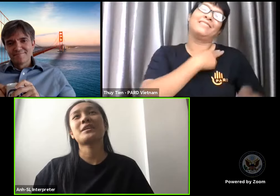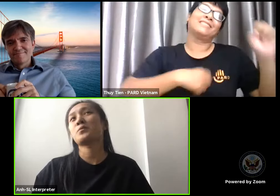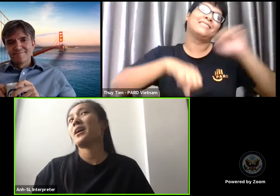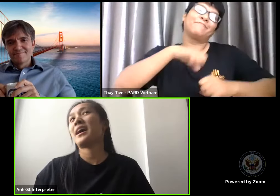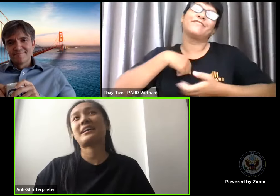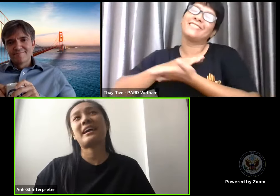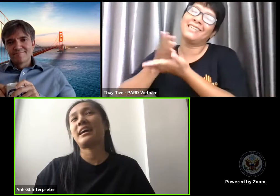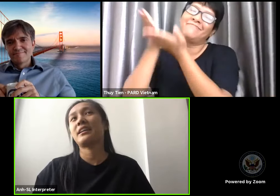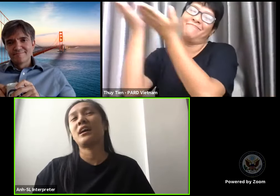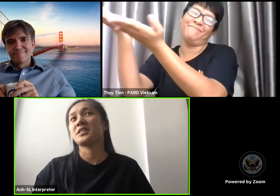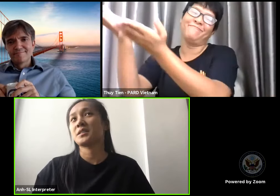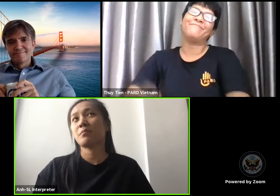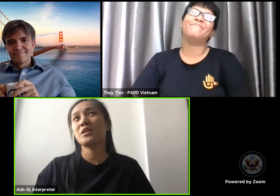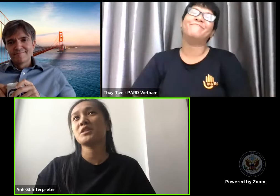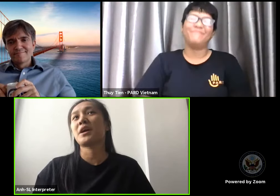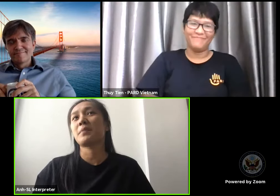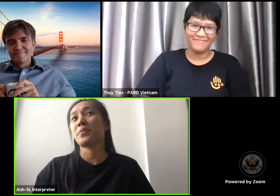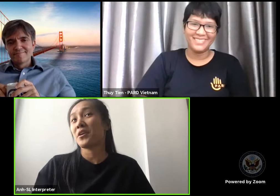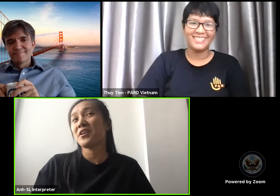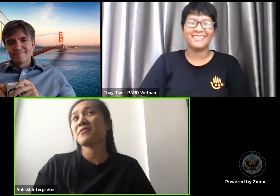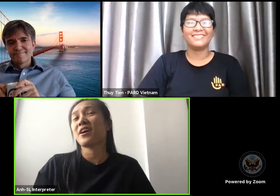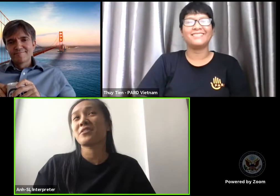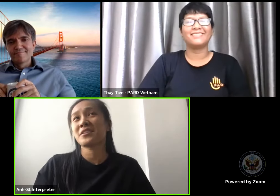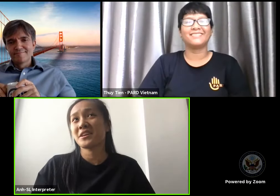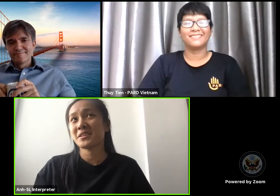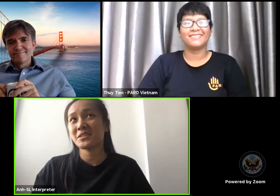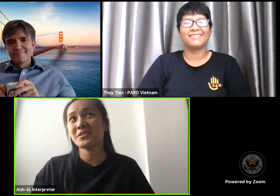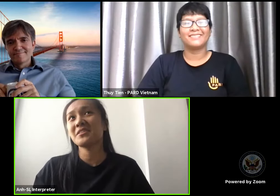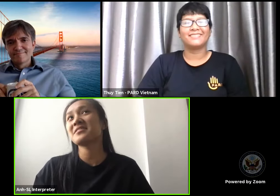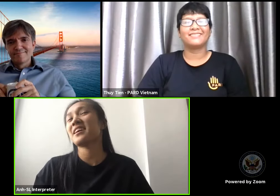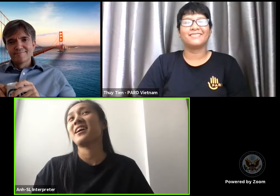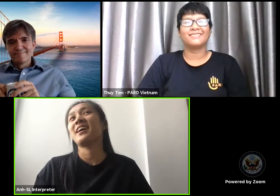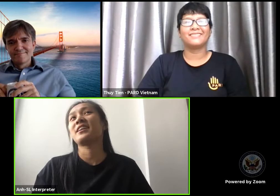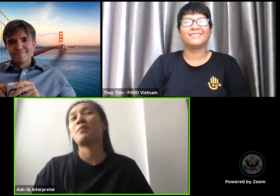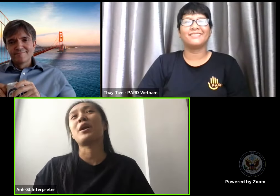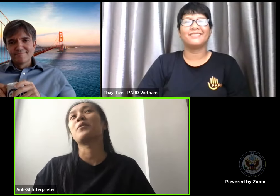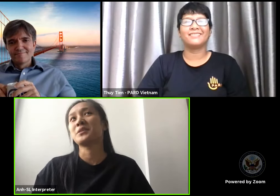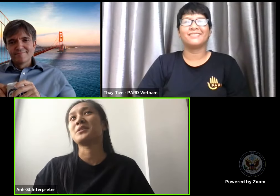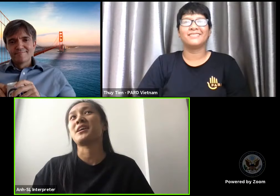that's where I can establish my PARD organizations and empower the deaf